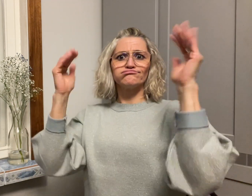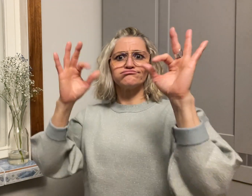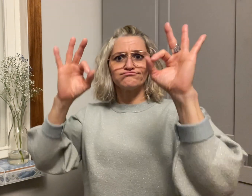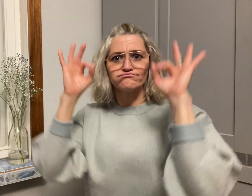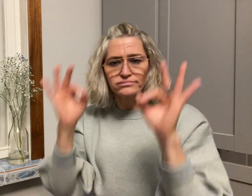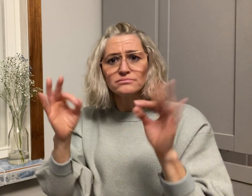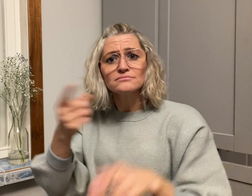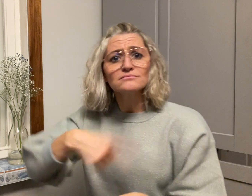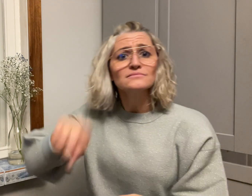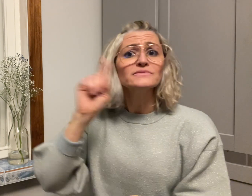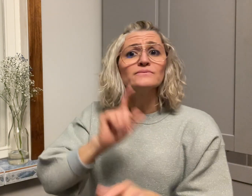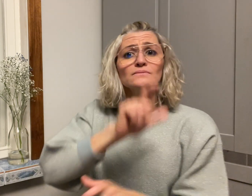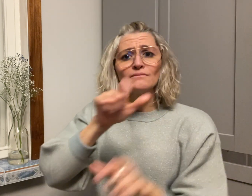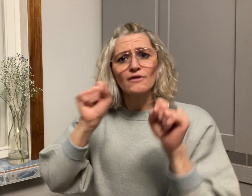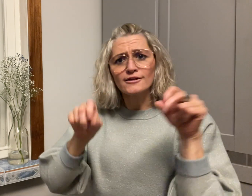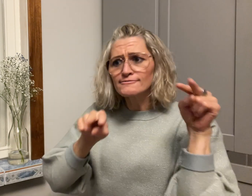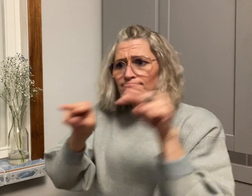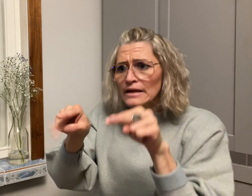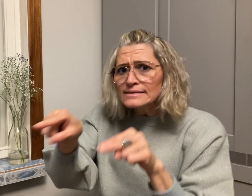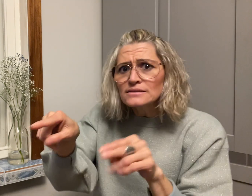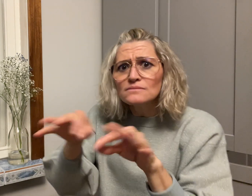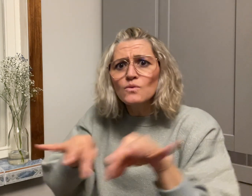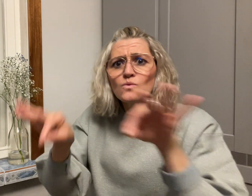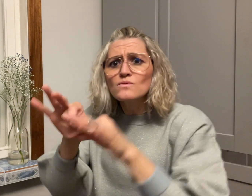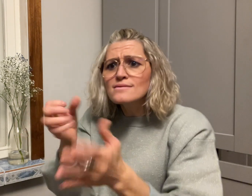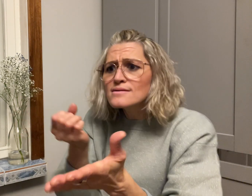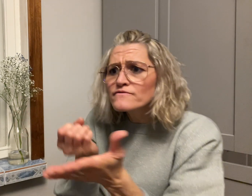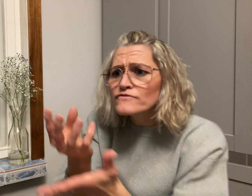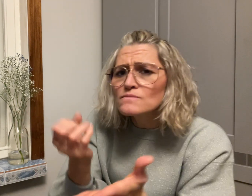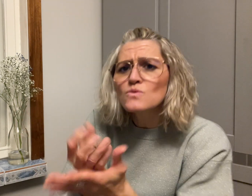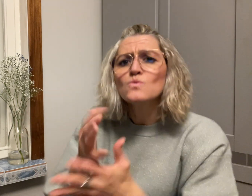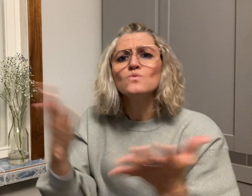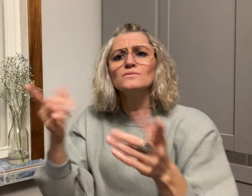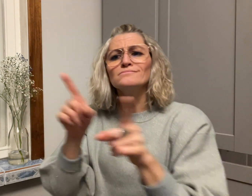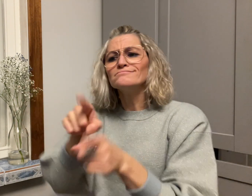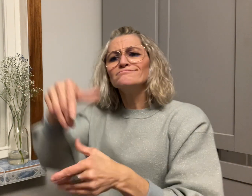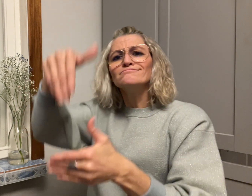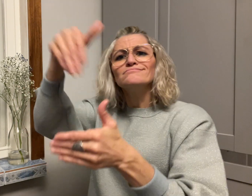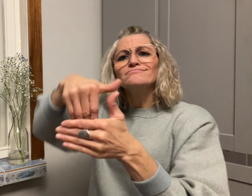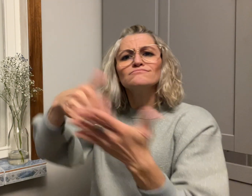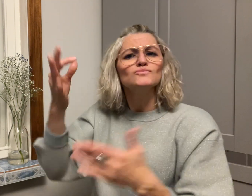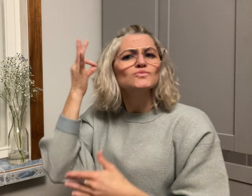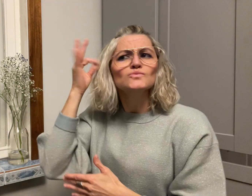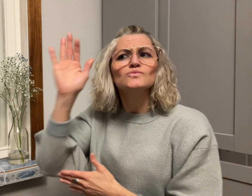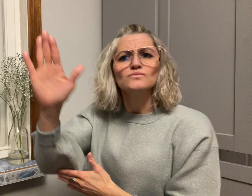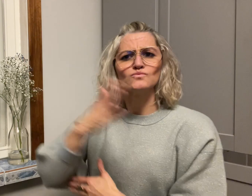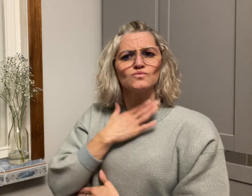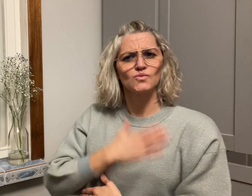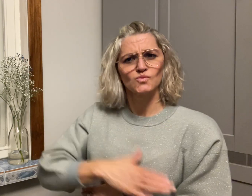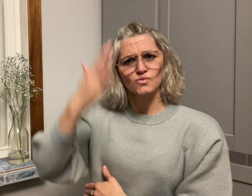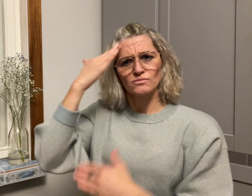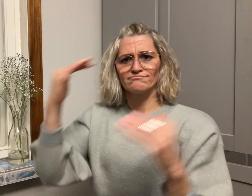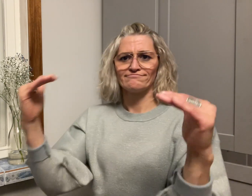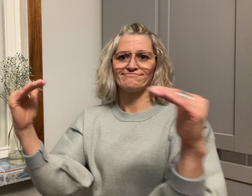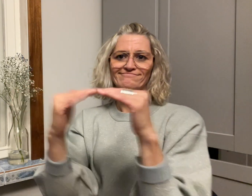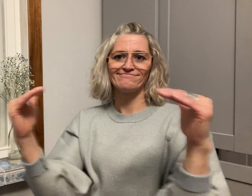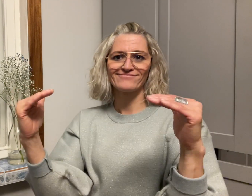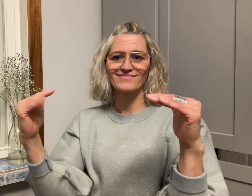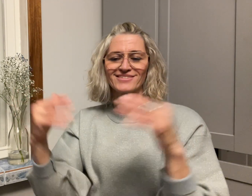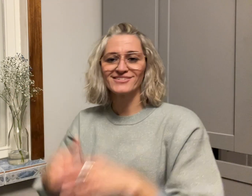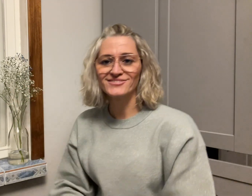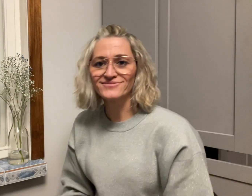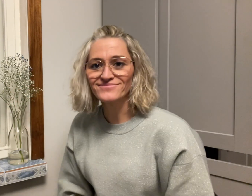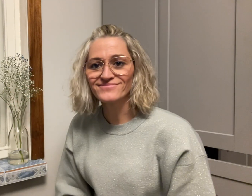access to important information and valued content.